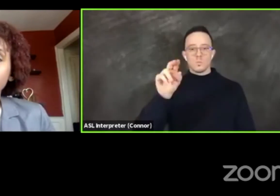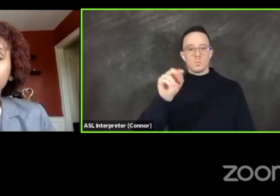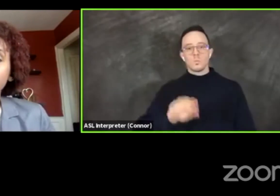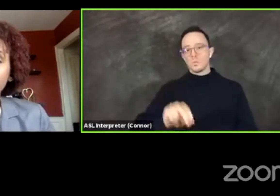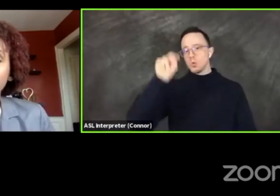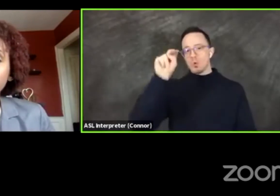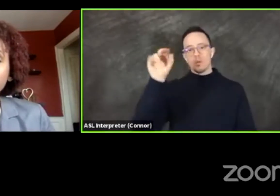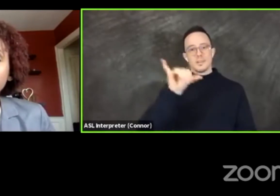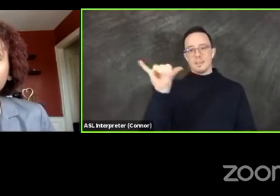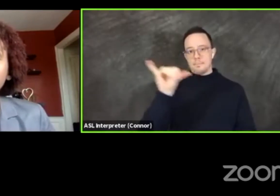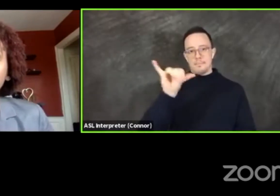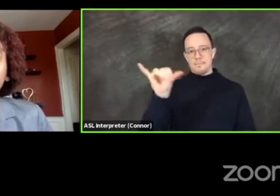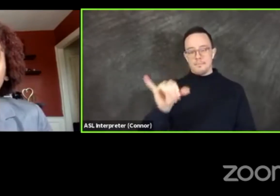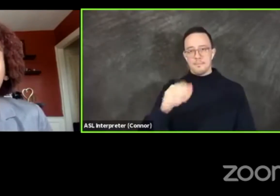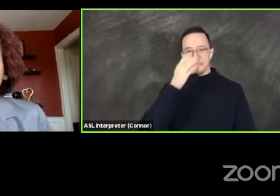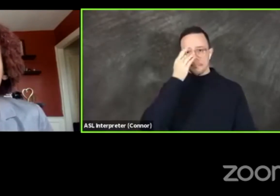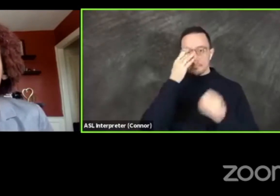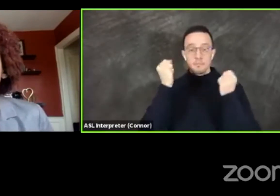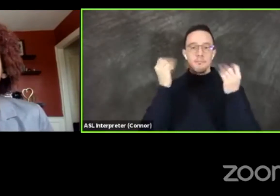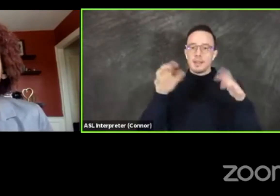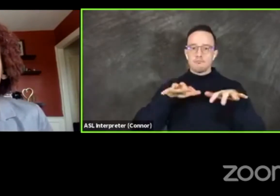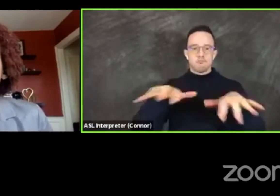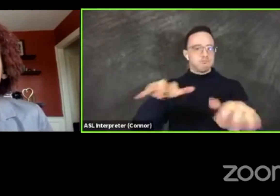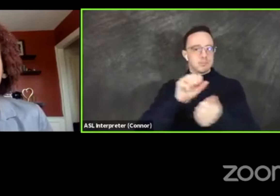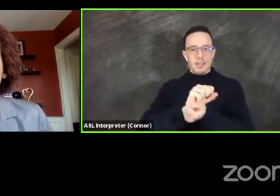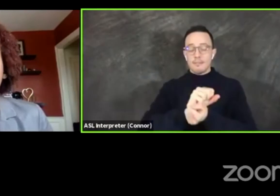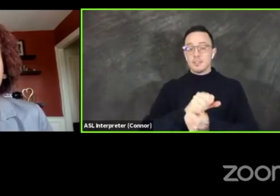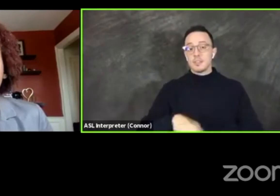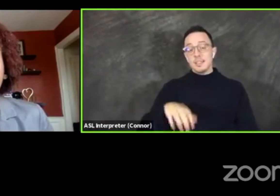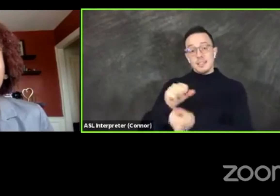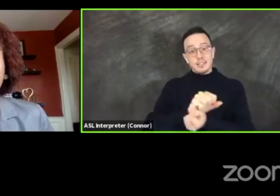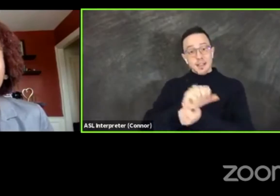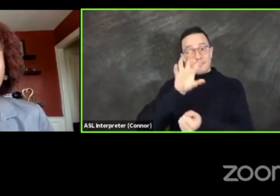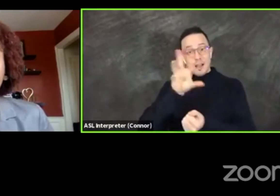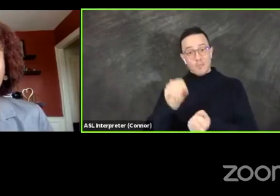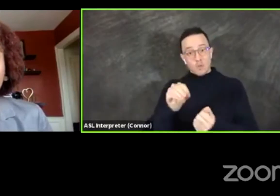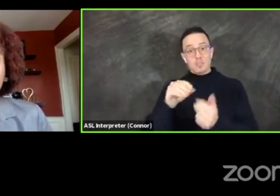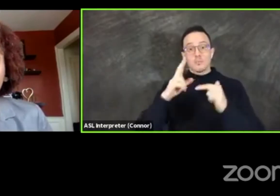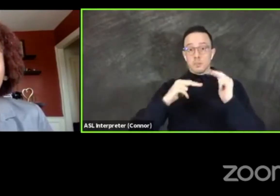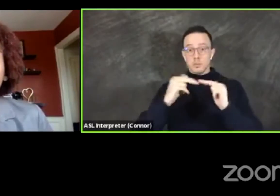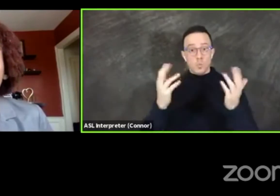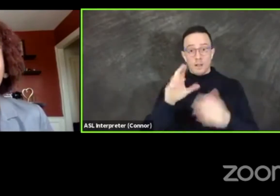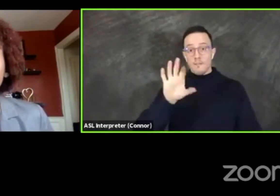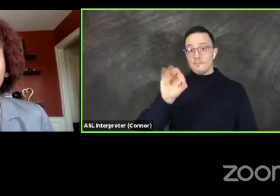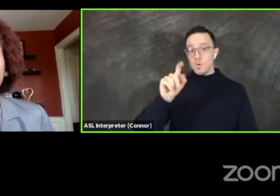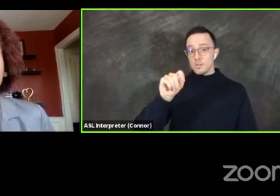INFRASTRUCTURE. ENSLAVED AFRICANS CONSTRUCTED FORT AMSTERDAM, THEY BUILT THE WALL THAT GIVES WALL STREET ITS NAME.